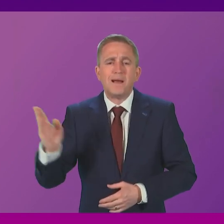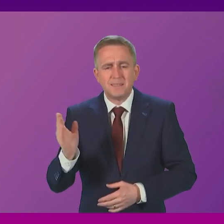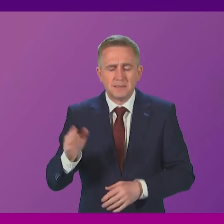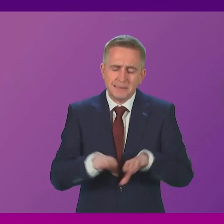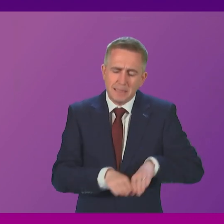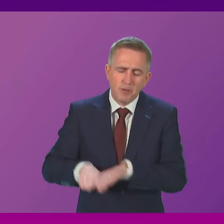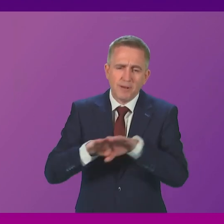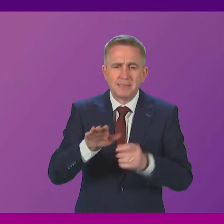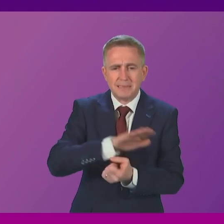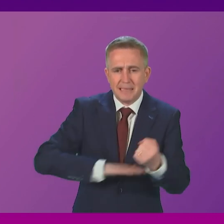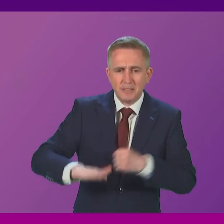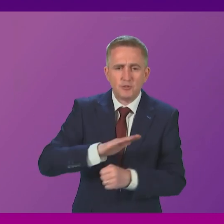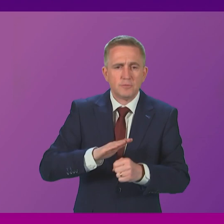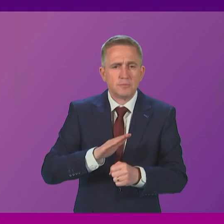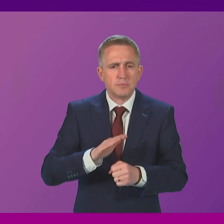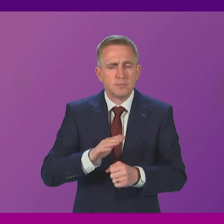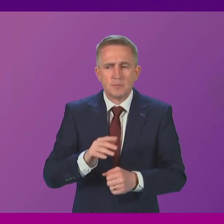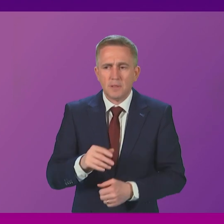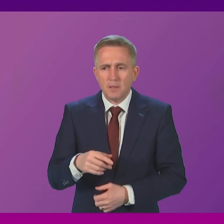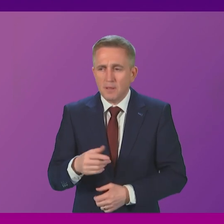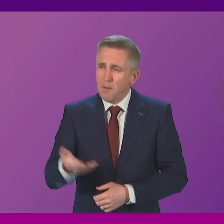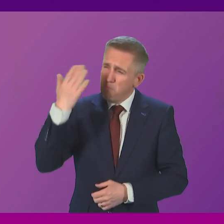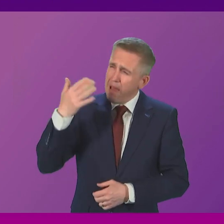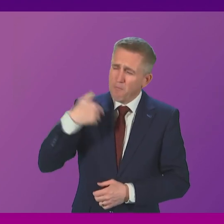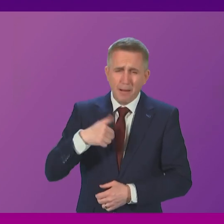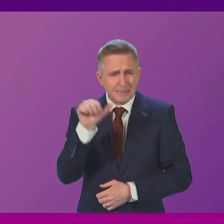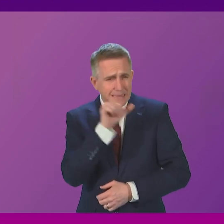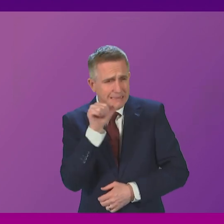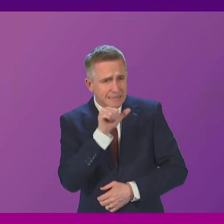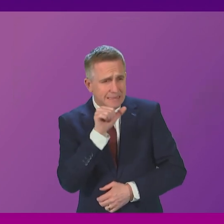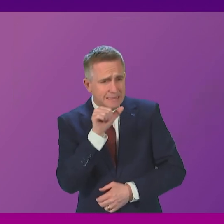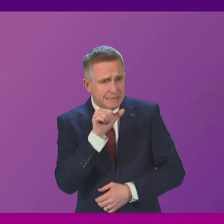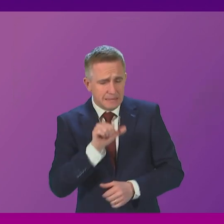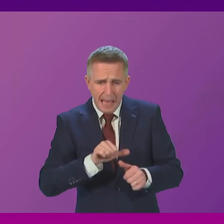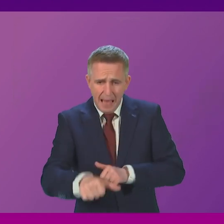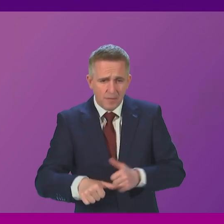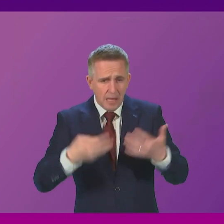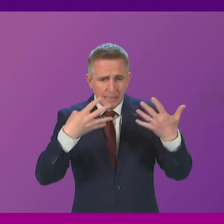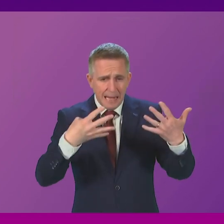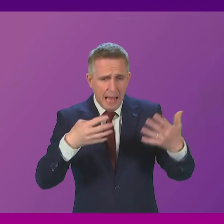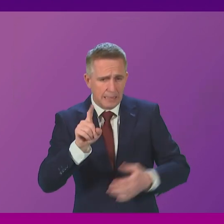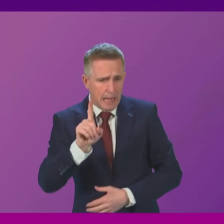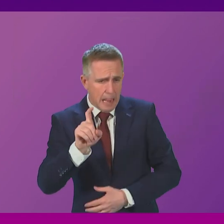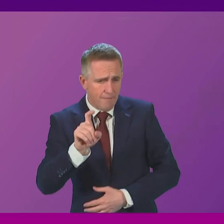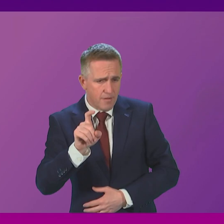Try telling that to 16-year-old Humza Yousaf, who, post-9/11, was questioned constantly